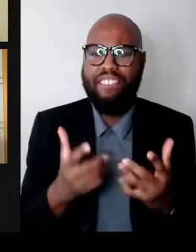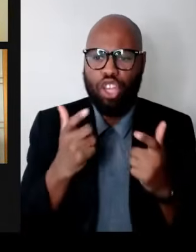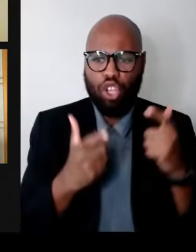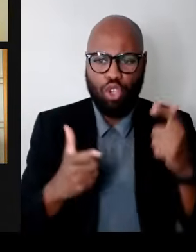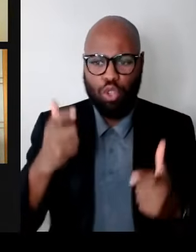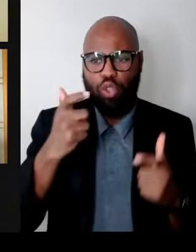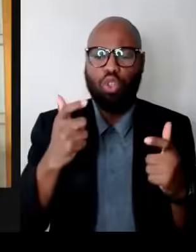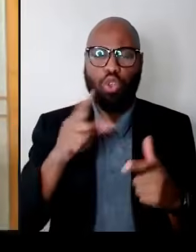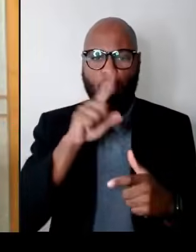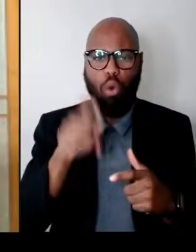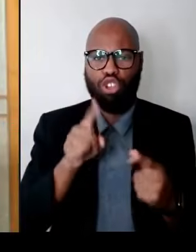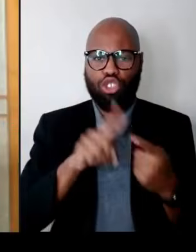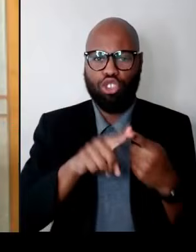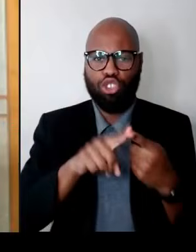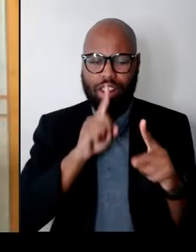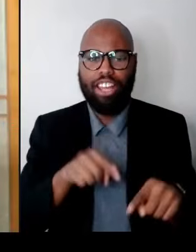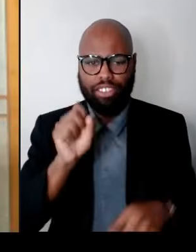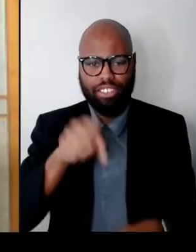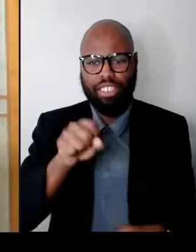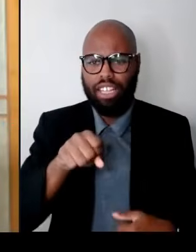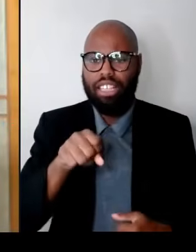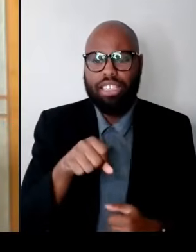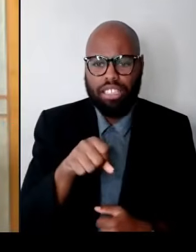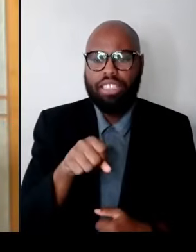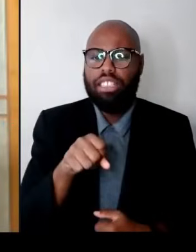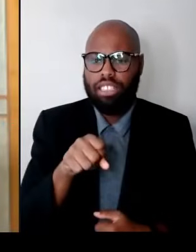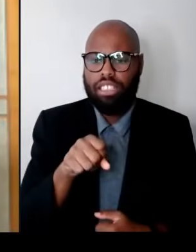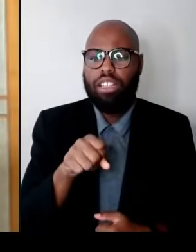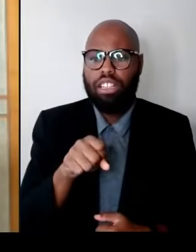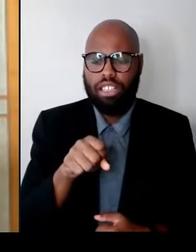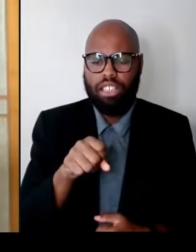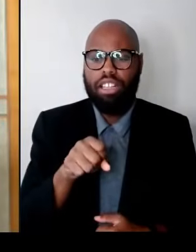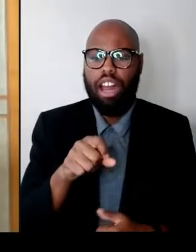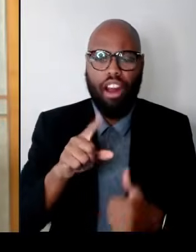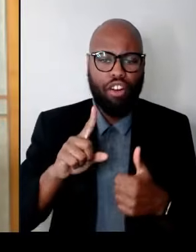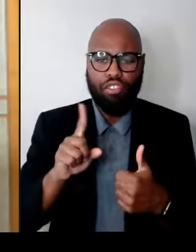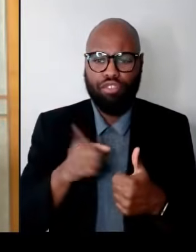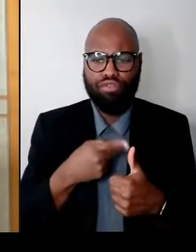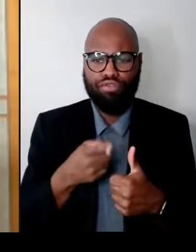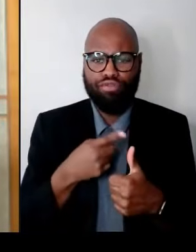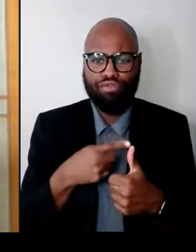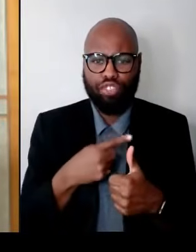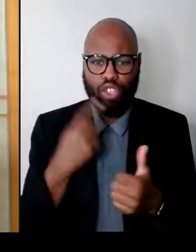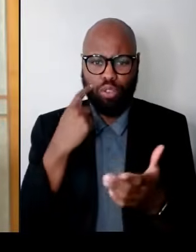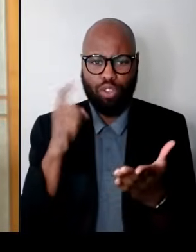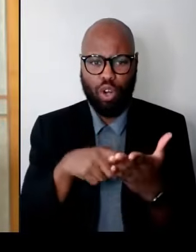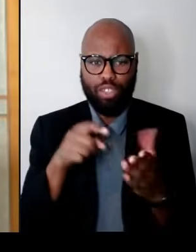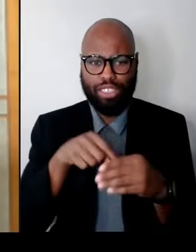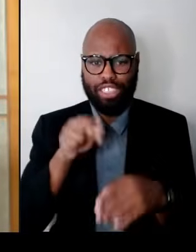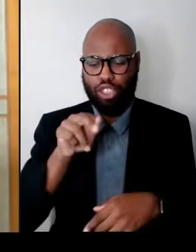But I think that the first thing we see in the news is it happened again